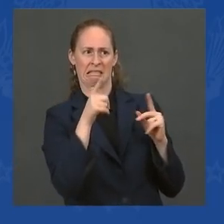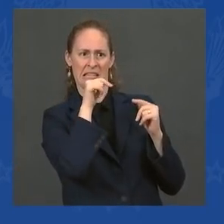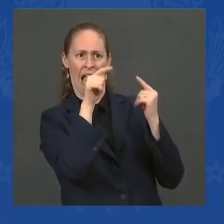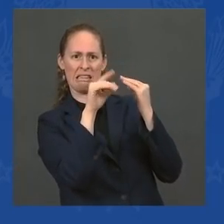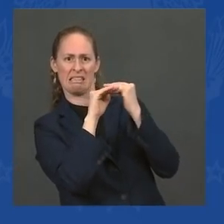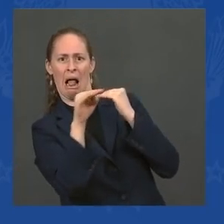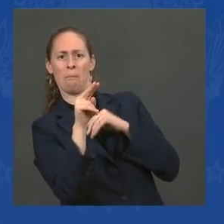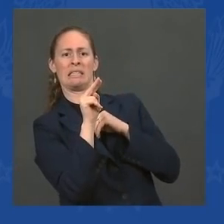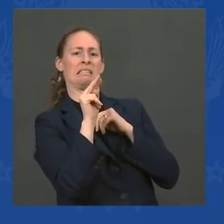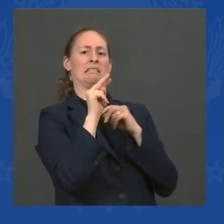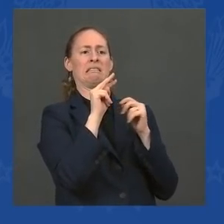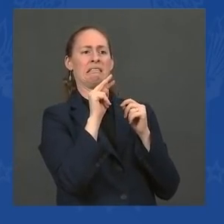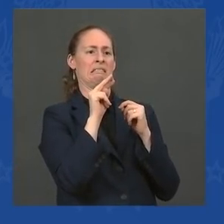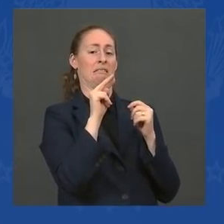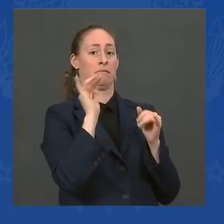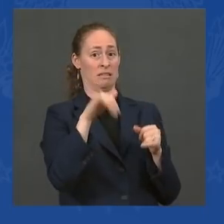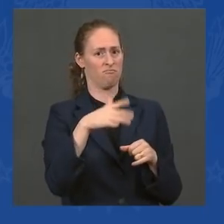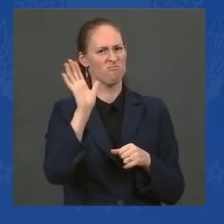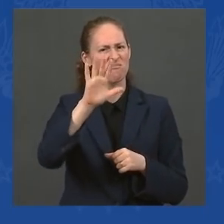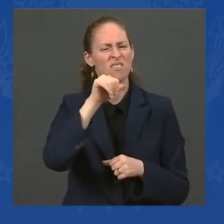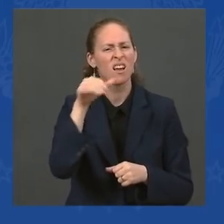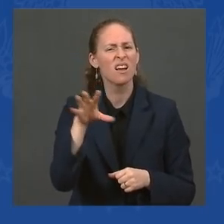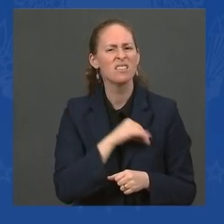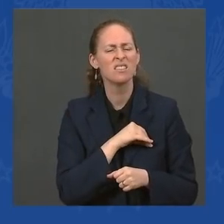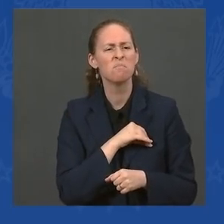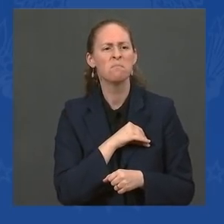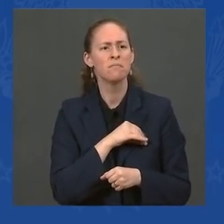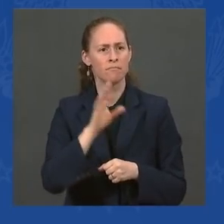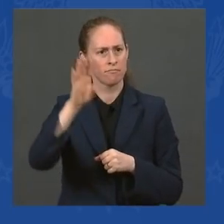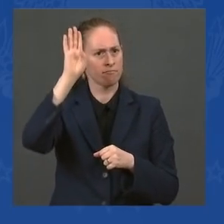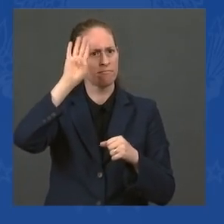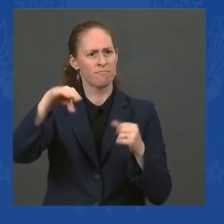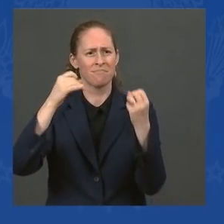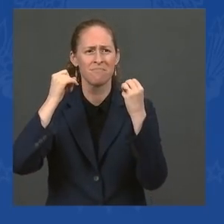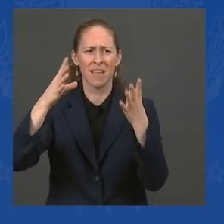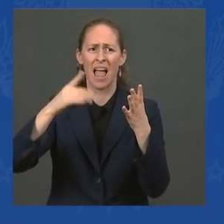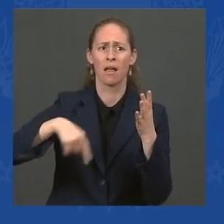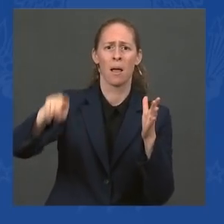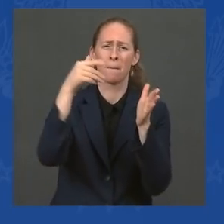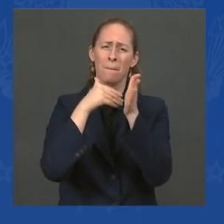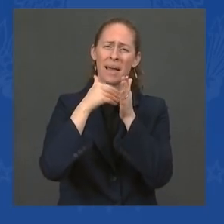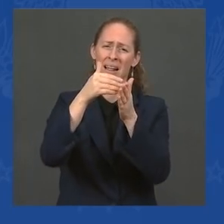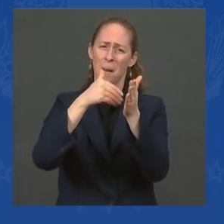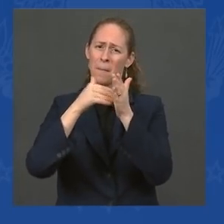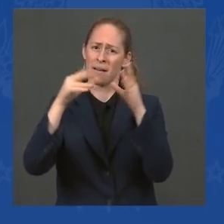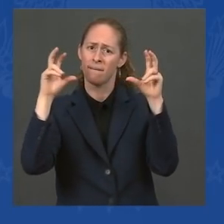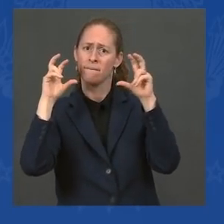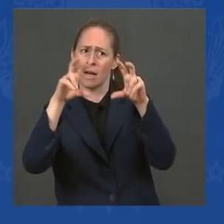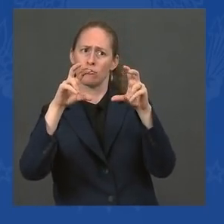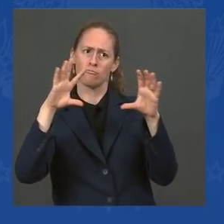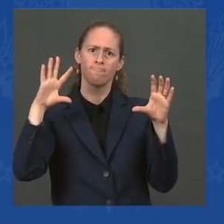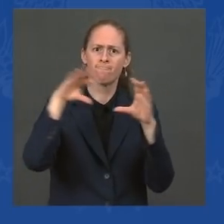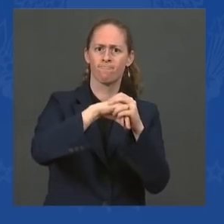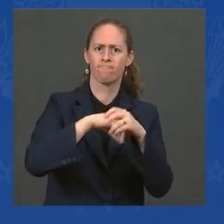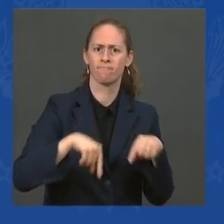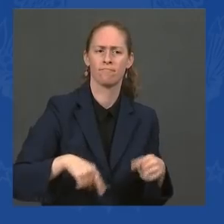and certainly, as we know, there are hundreds of millions of investors that are involved in the markets today that have put their hardworking -- their hard --